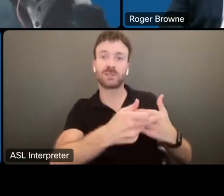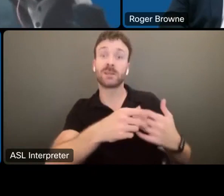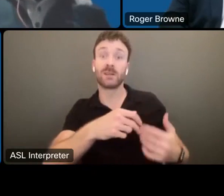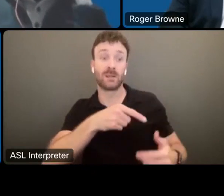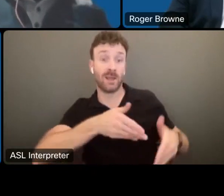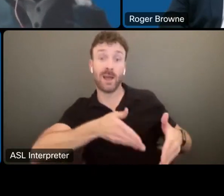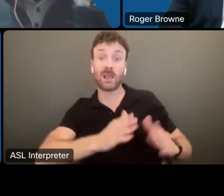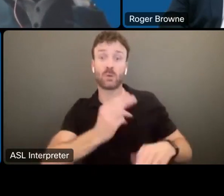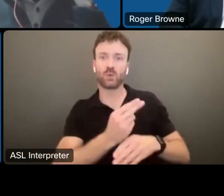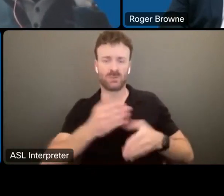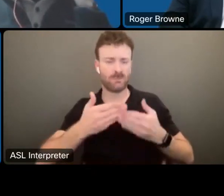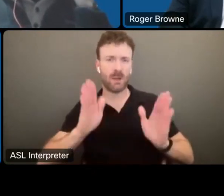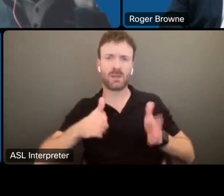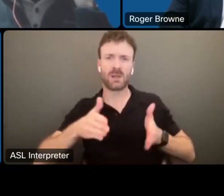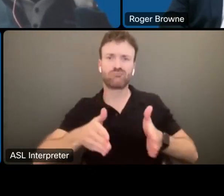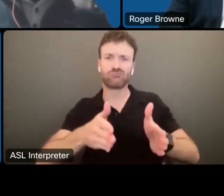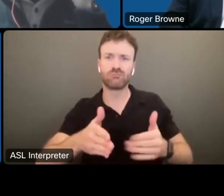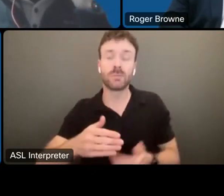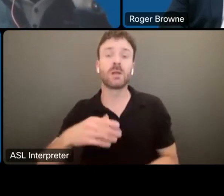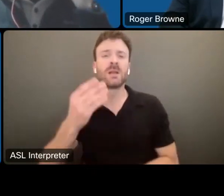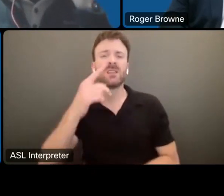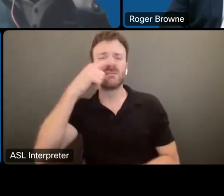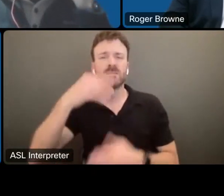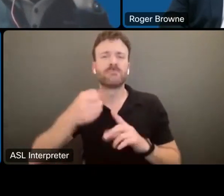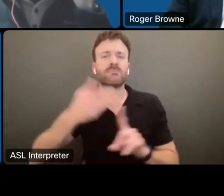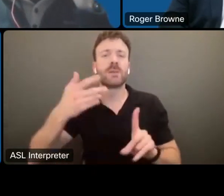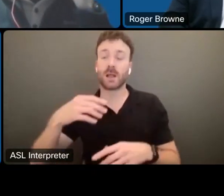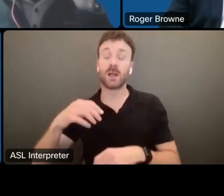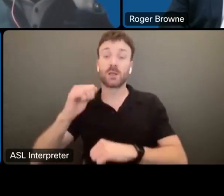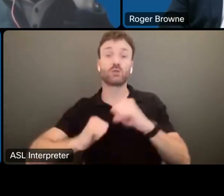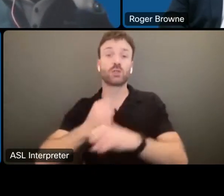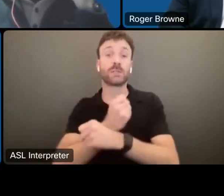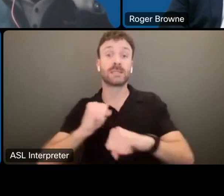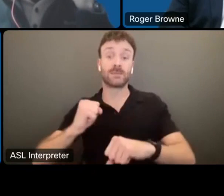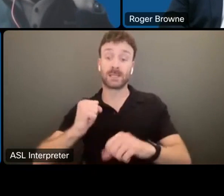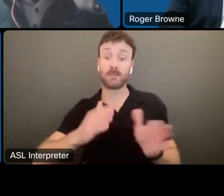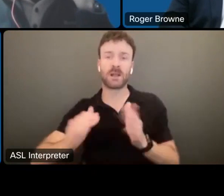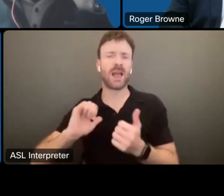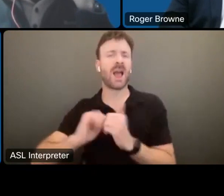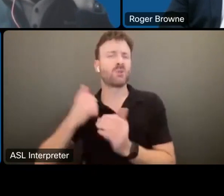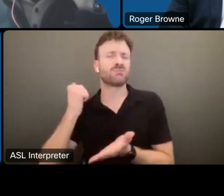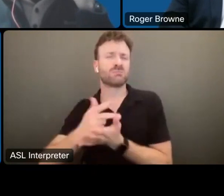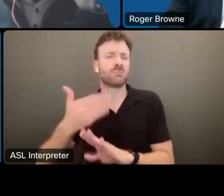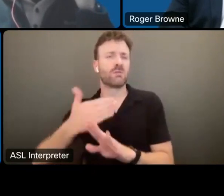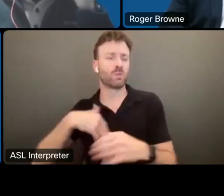can please talk about how construction safety plan is approved before construction starts. And how enforcement will work.